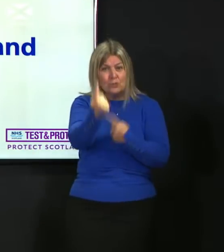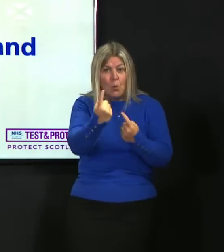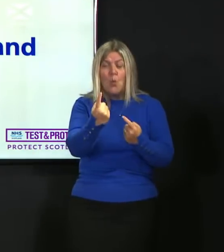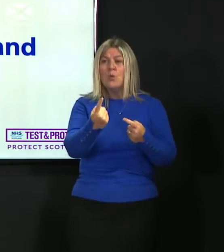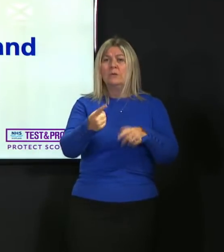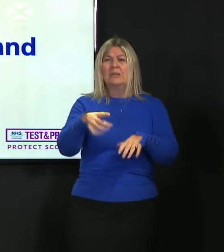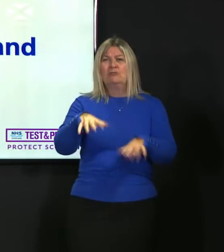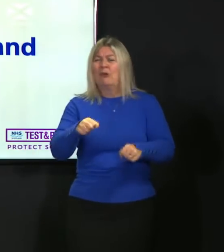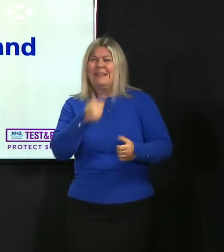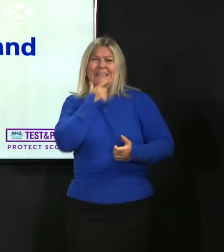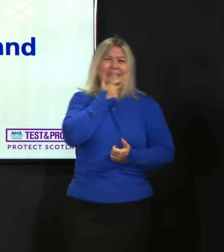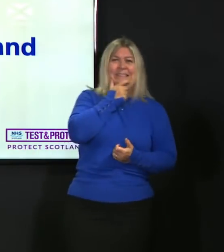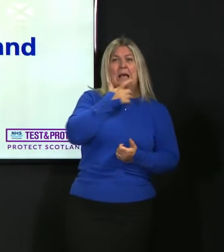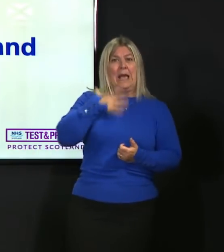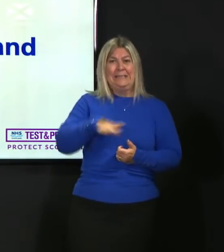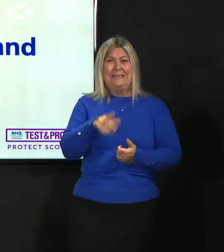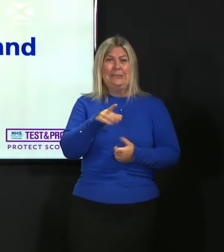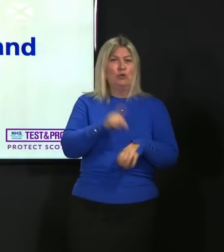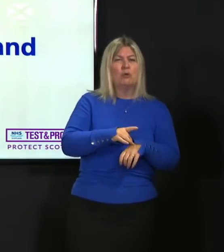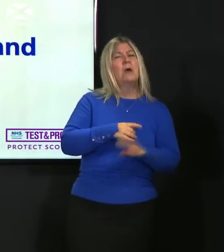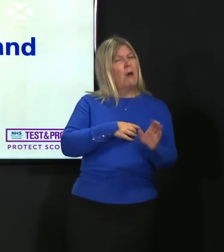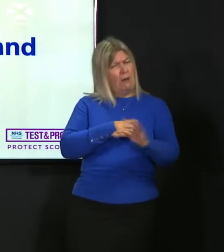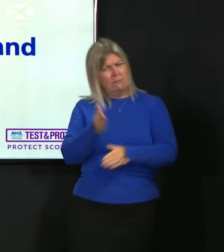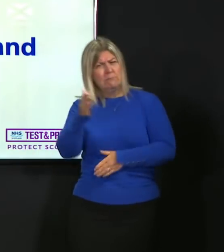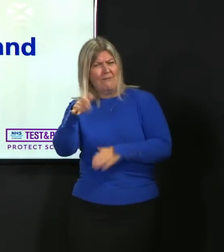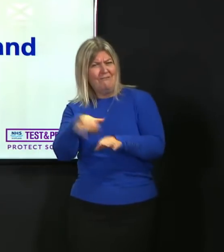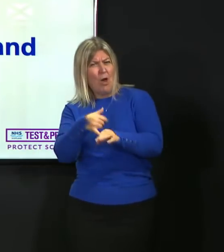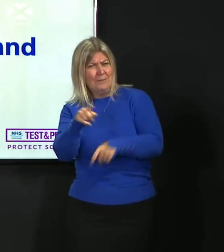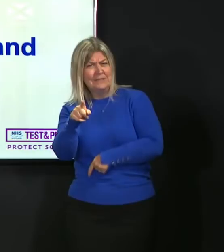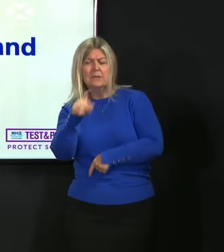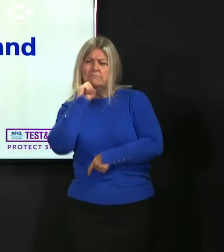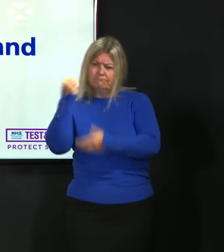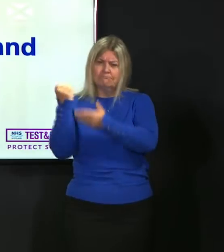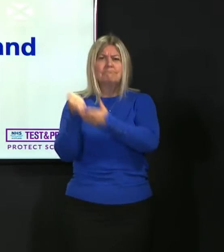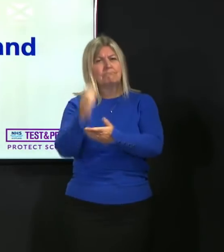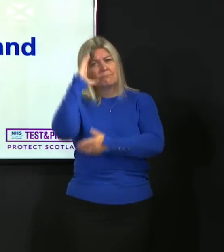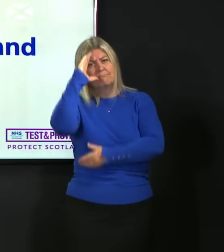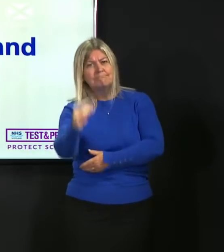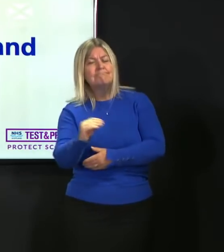the Pharmacist for advice. And a very valuable service that a lot of people don't know about